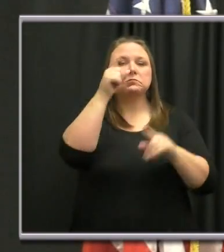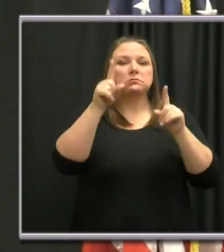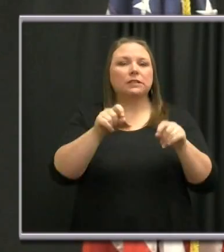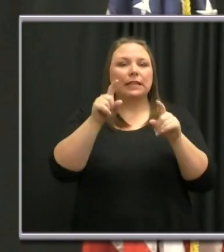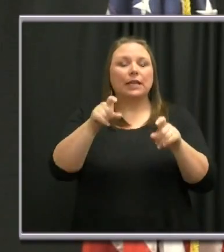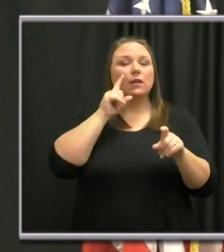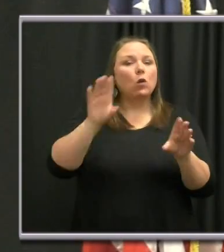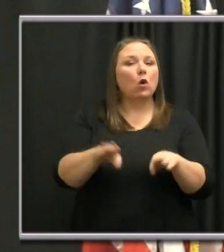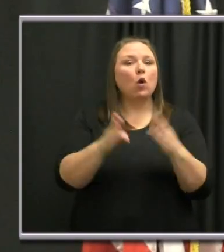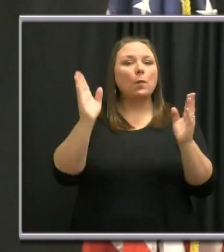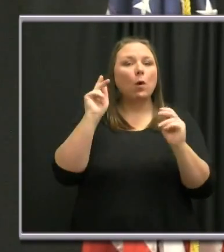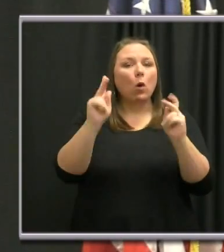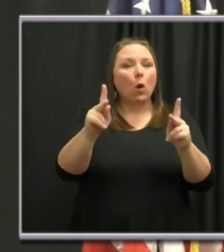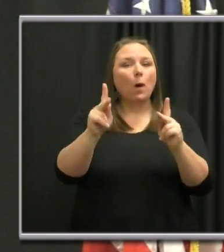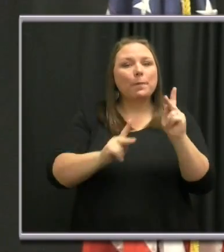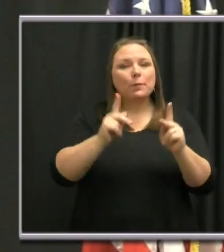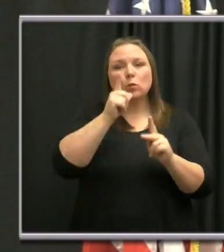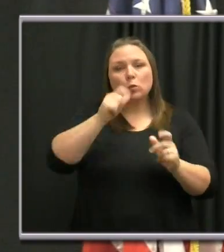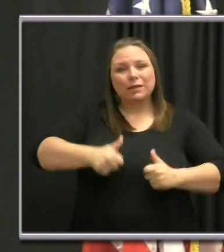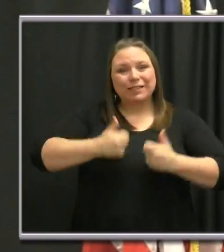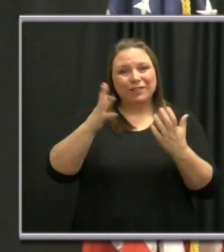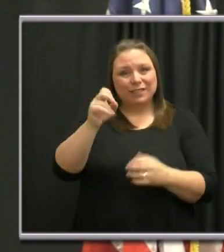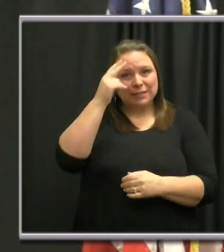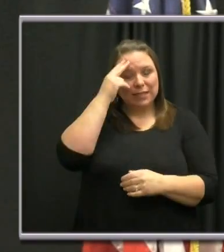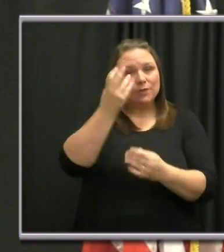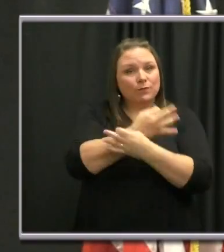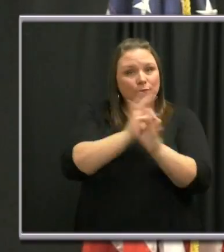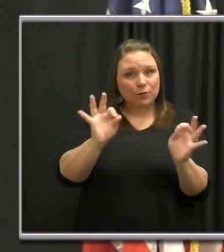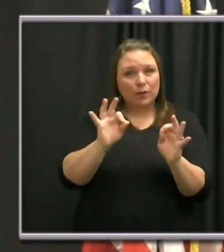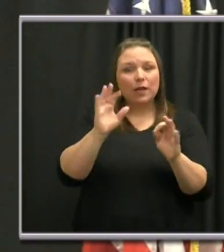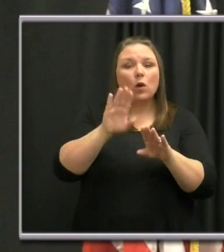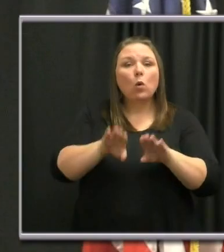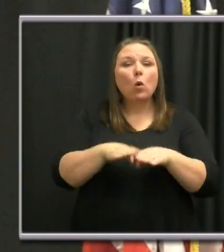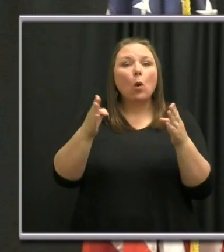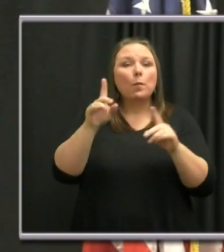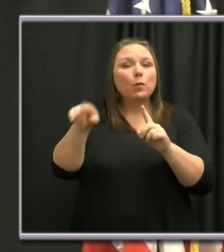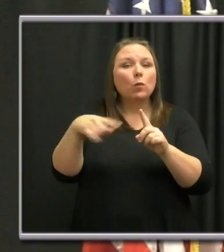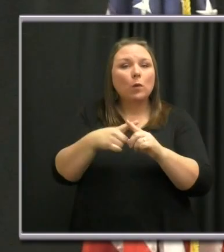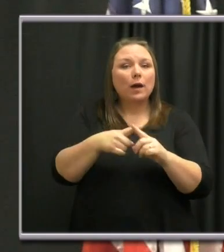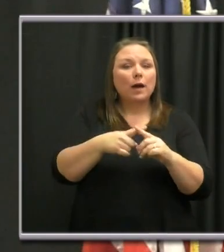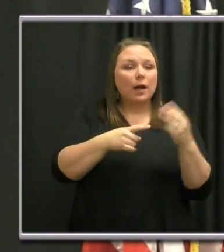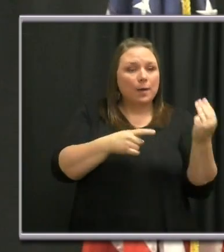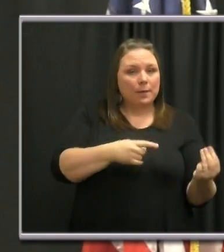NECESSARY RECEIVE A TEST. THESE ARE OPEN TO ALL NATIONAL RESIDENTS AT NO COST.